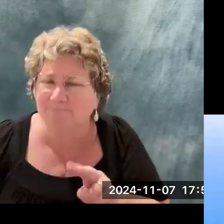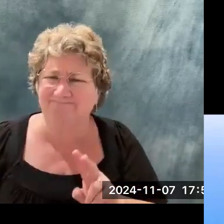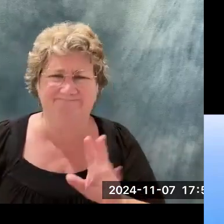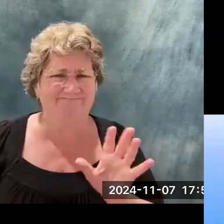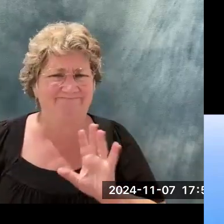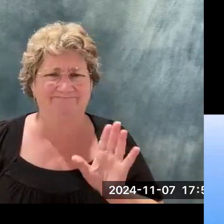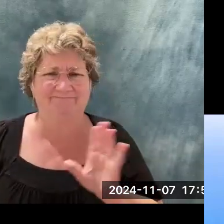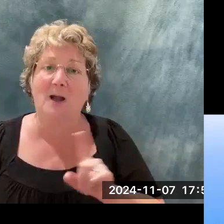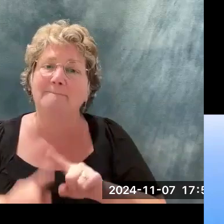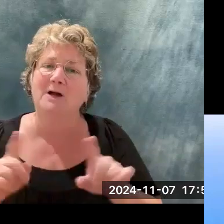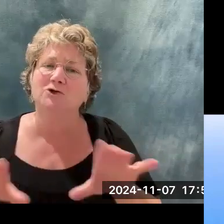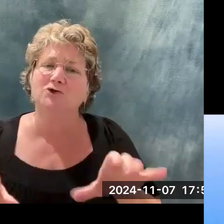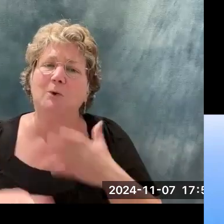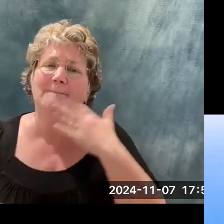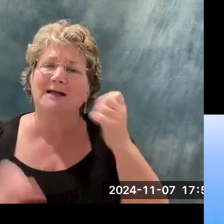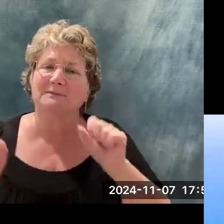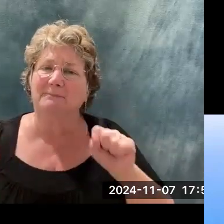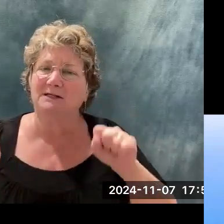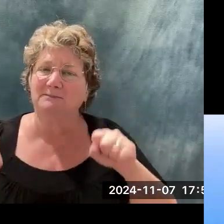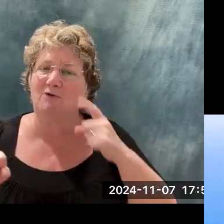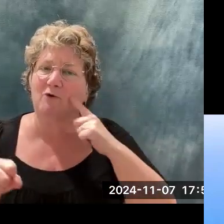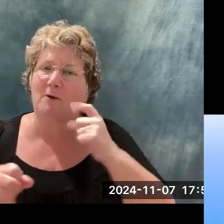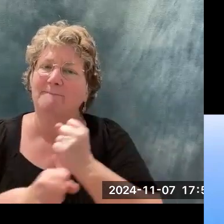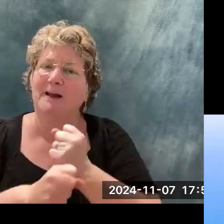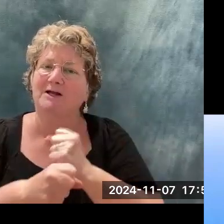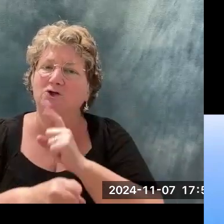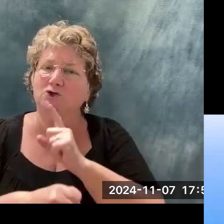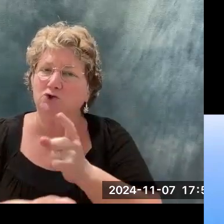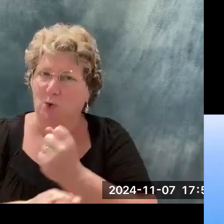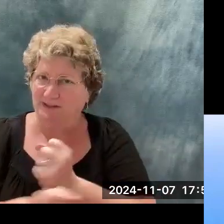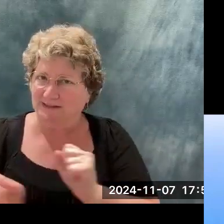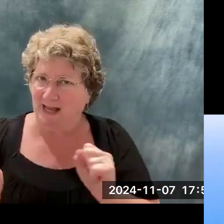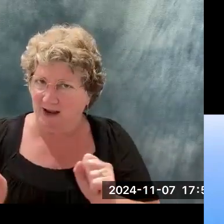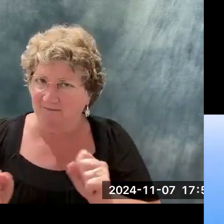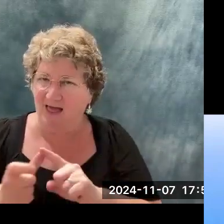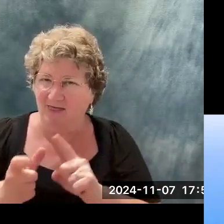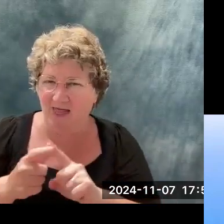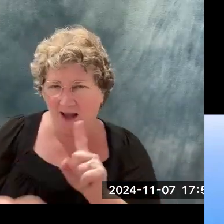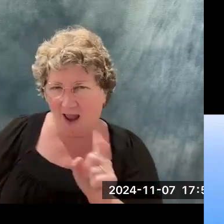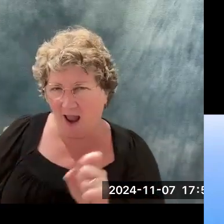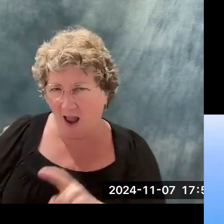safety. And then talking to that child about what might be going on, encouraging them to seek